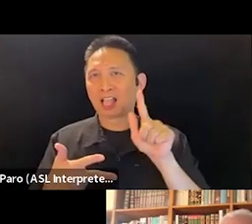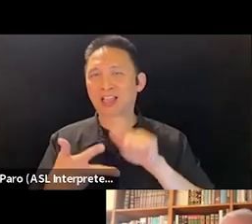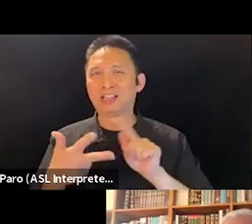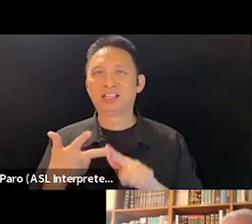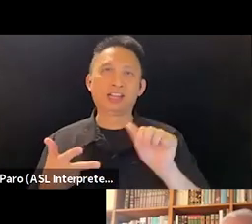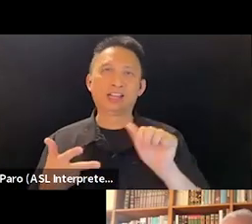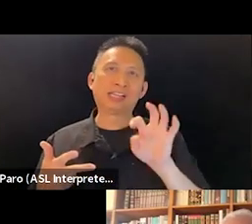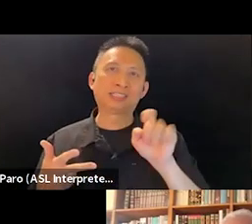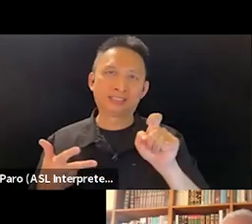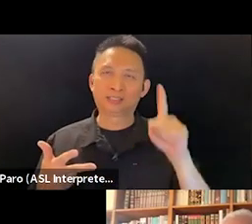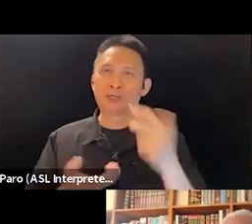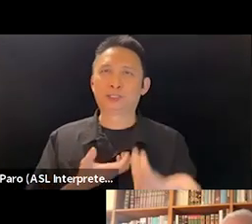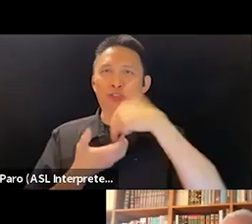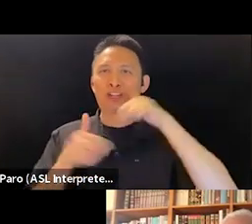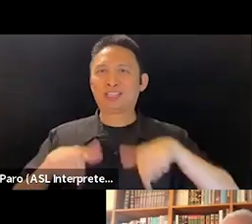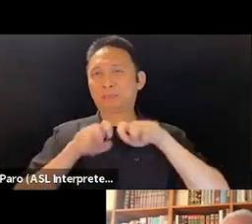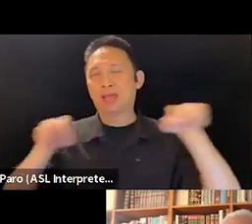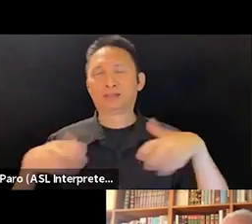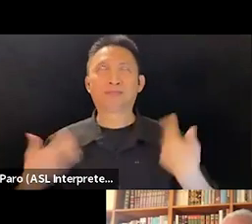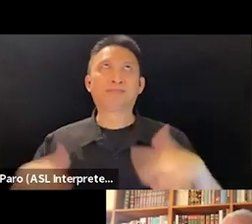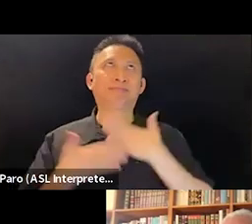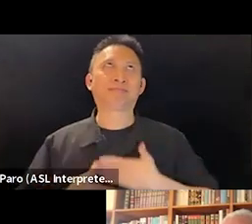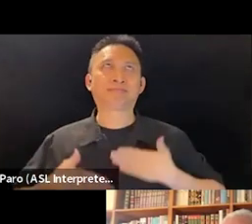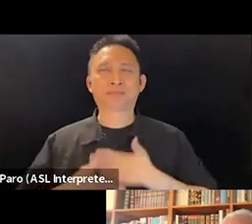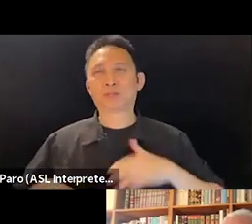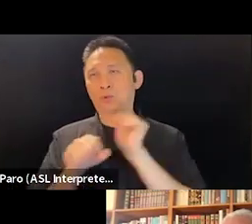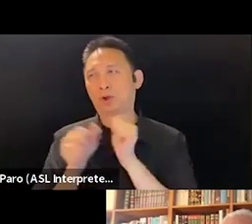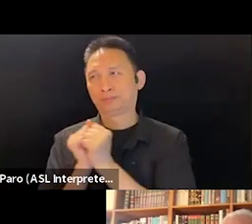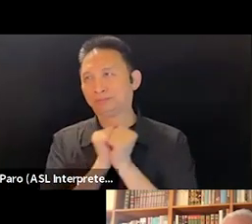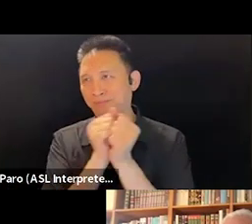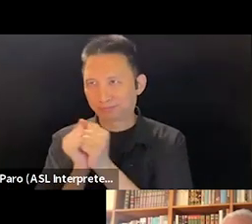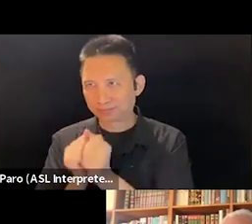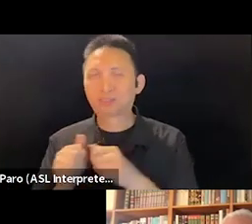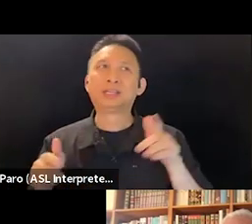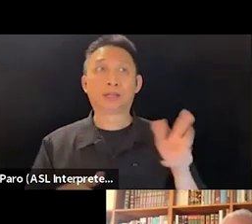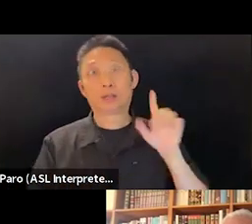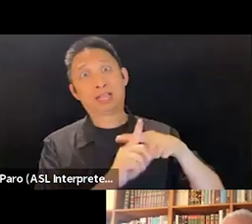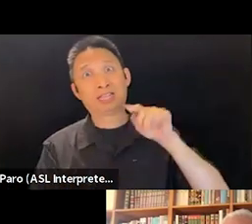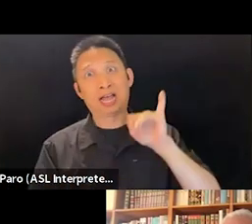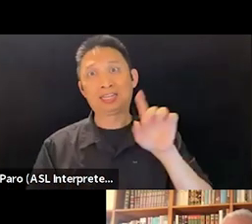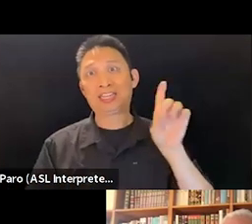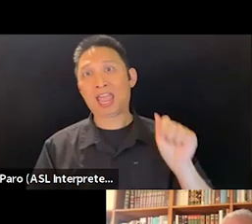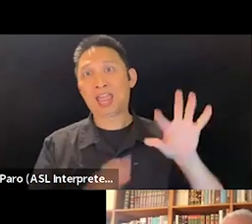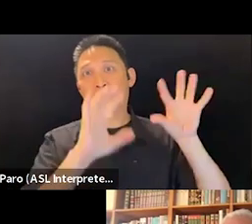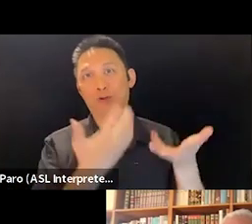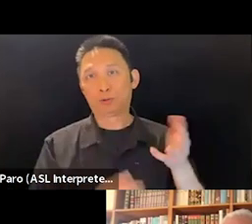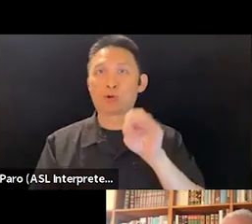It's been a pleasure to prepare for this with you and to work with you and Maria and Keisha and everyone from the IDA for supporting me